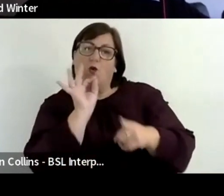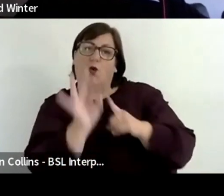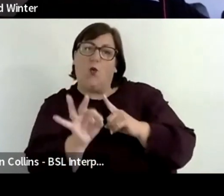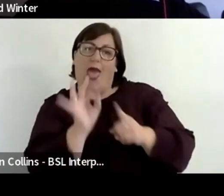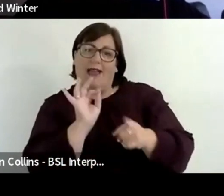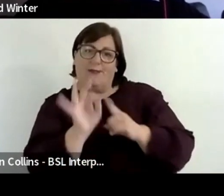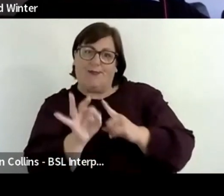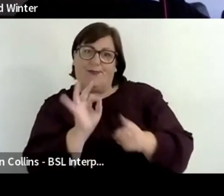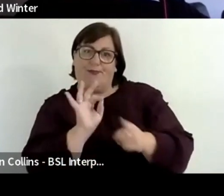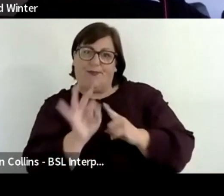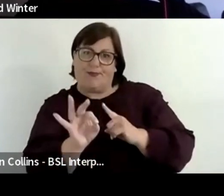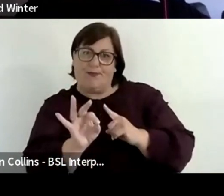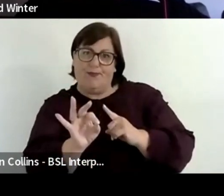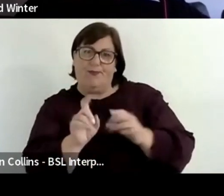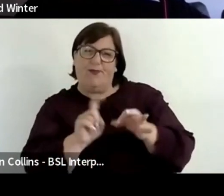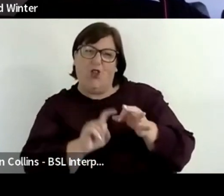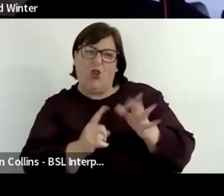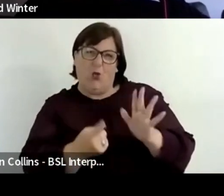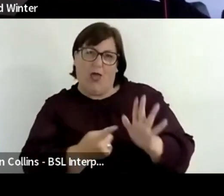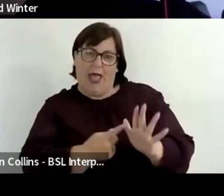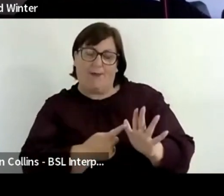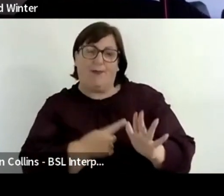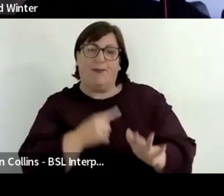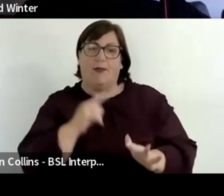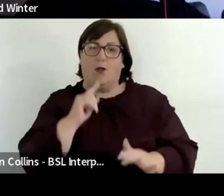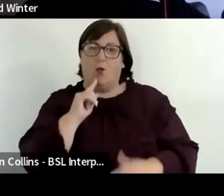We will just answer some questions in the Q&A box.